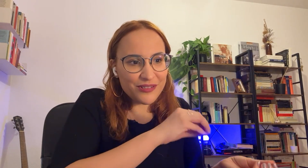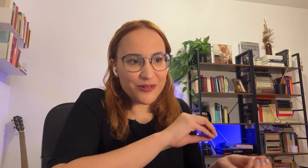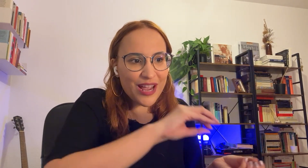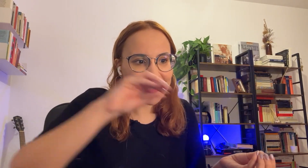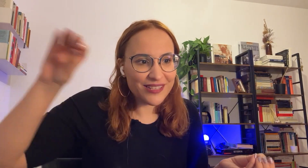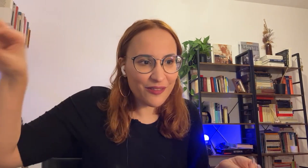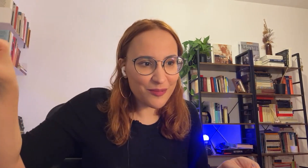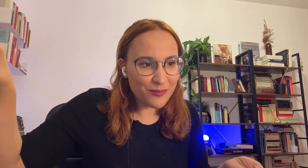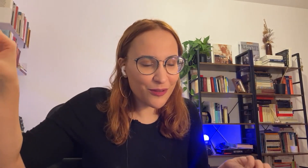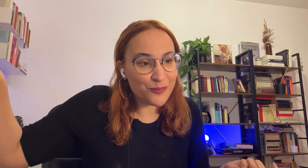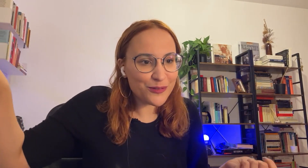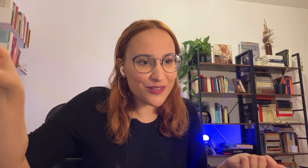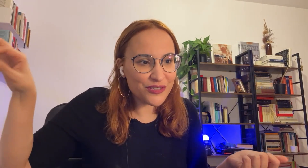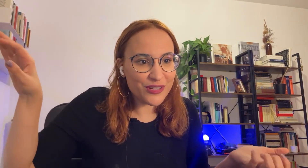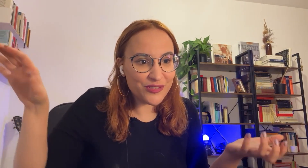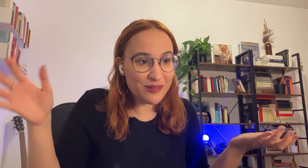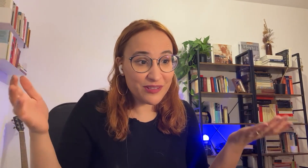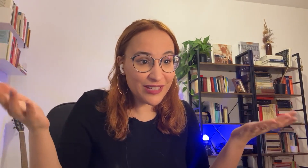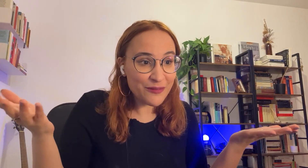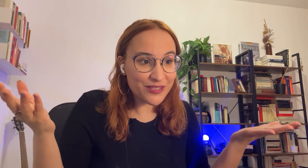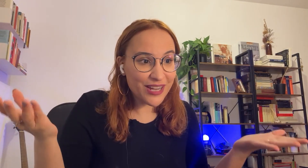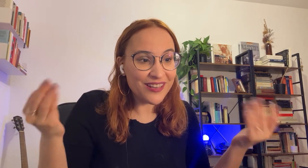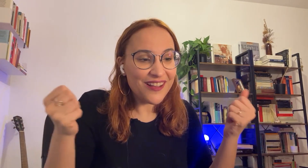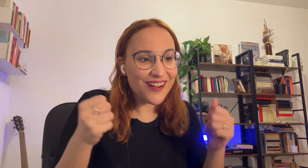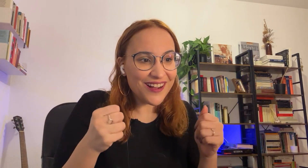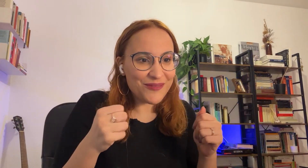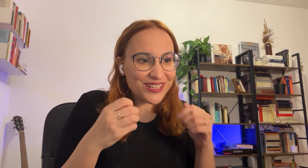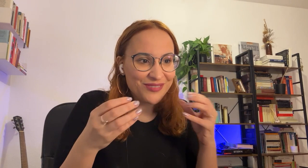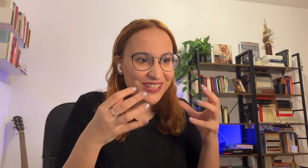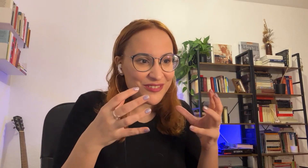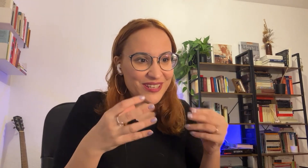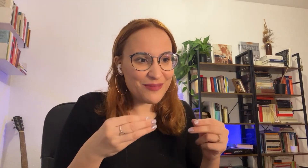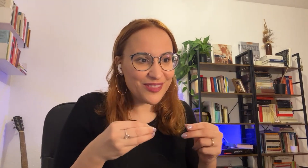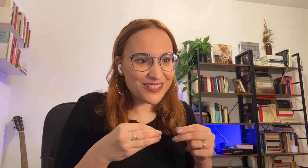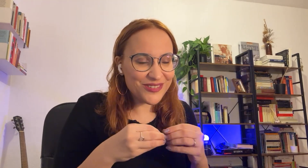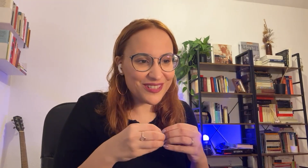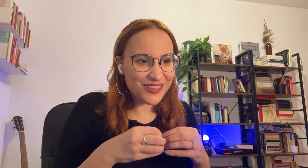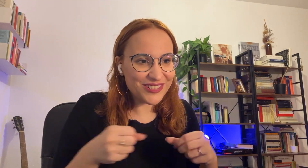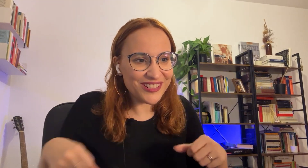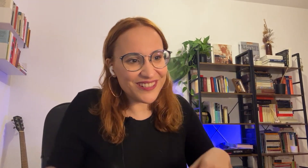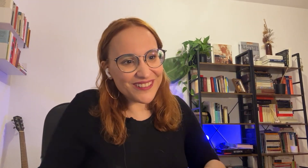because you're accessing other people, other person, and talking to them in their language, right? What can you say about this? Do you see the connection?